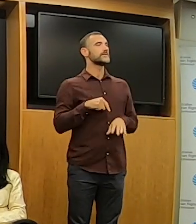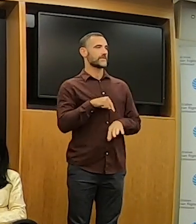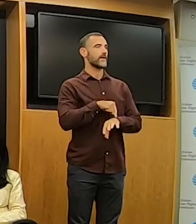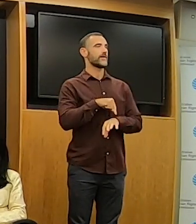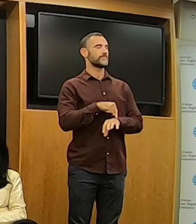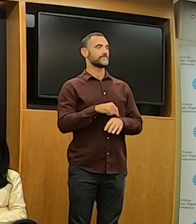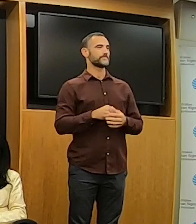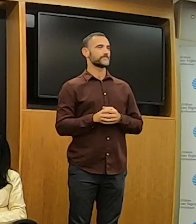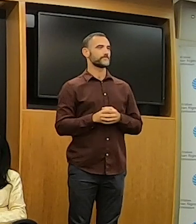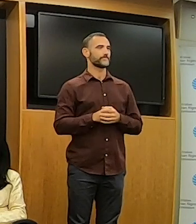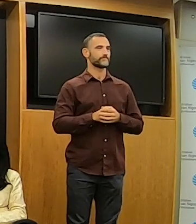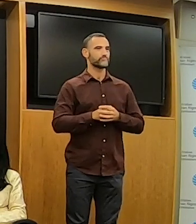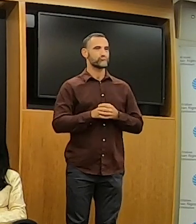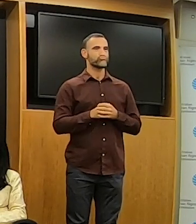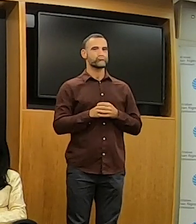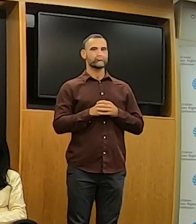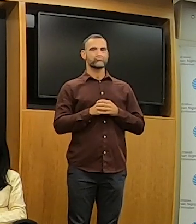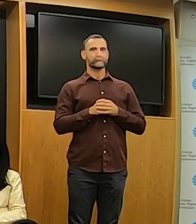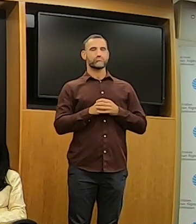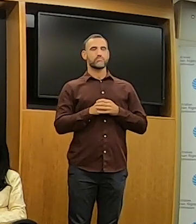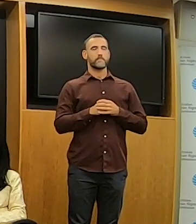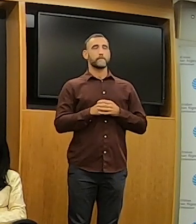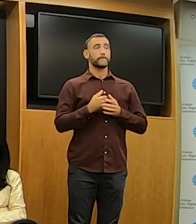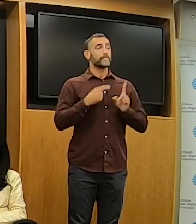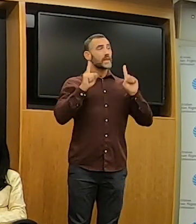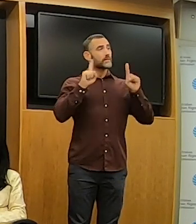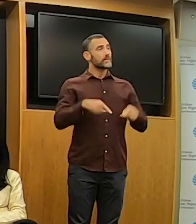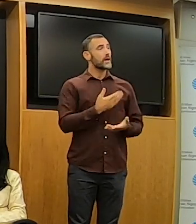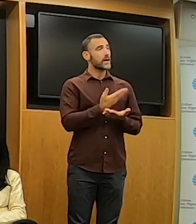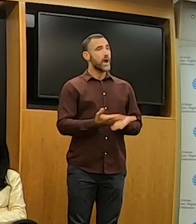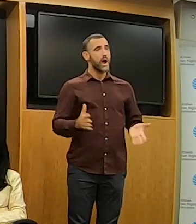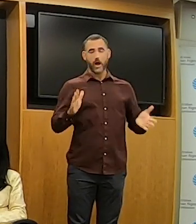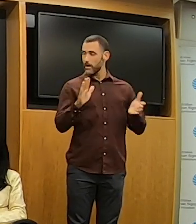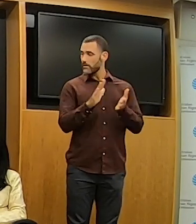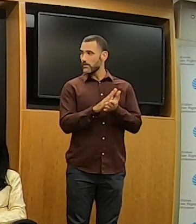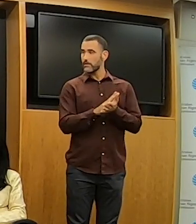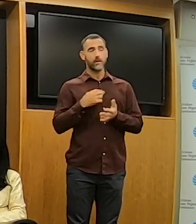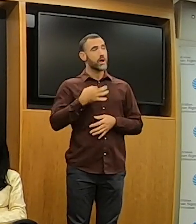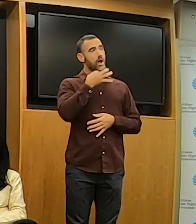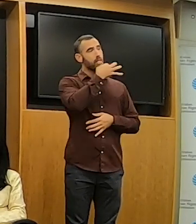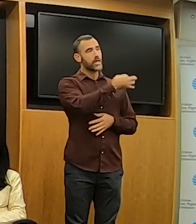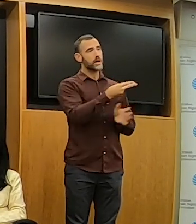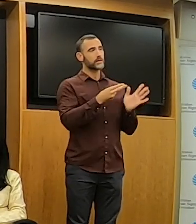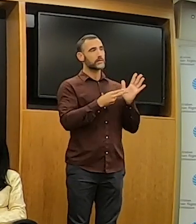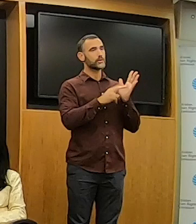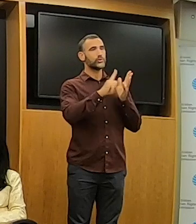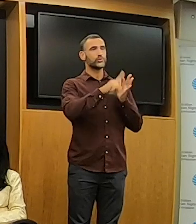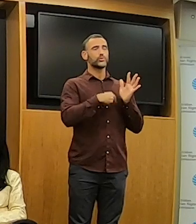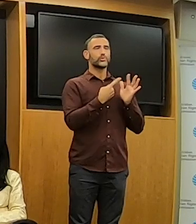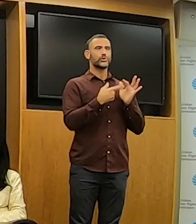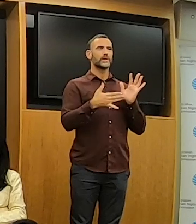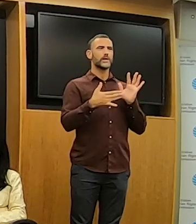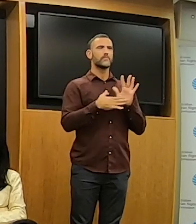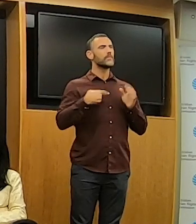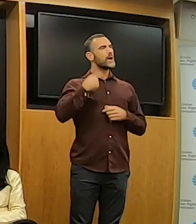So I'm gonna start with some questions of you, Nujeen. What was it like growing up as a child with disability in Syria?